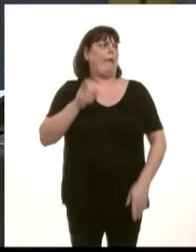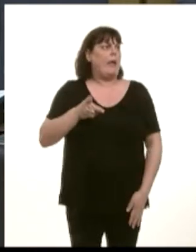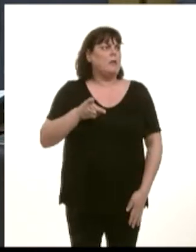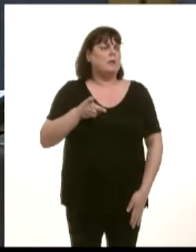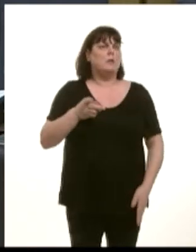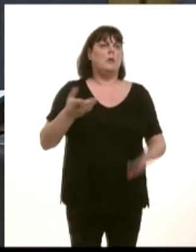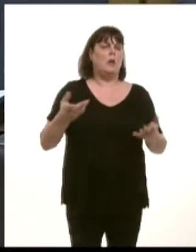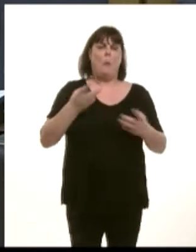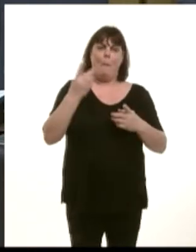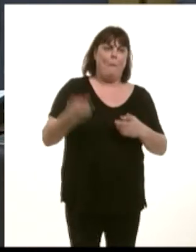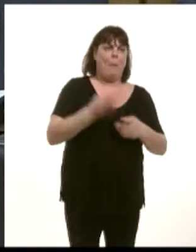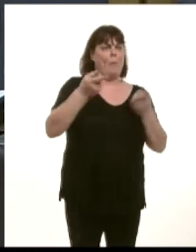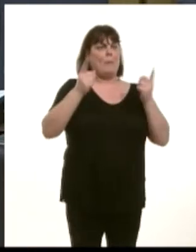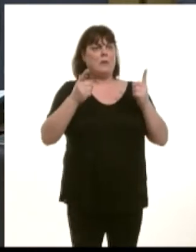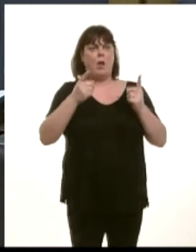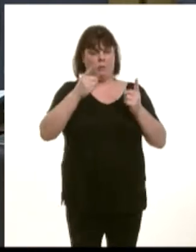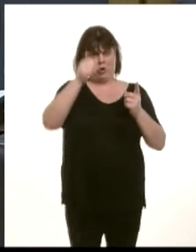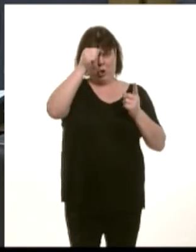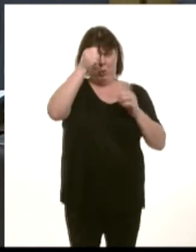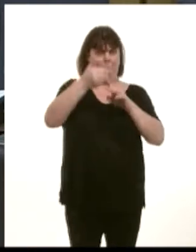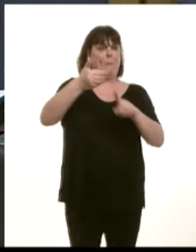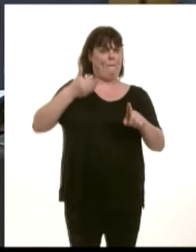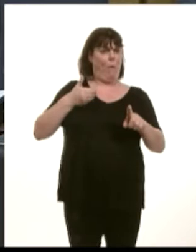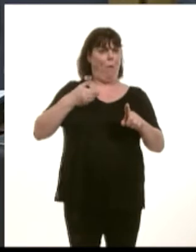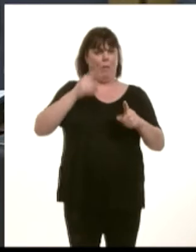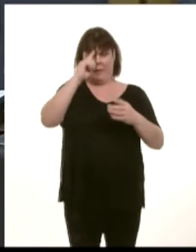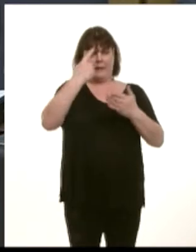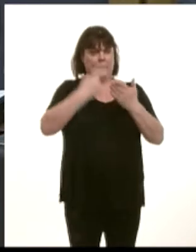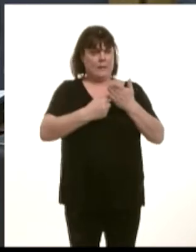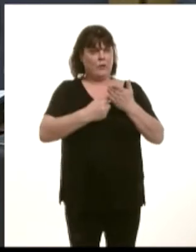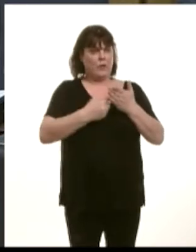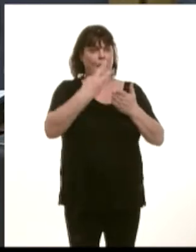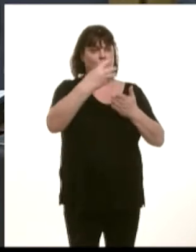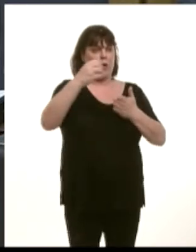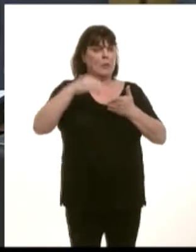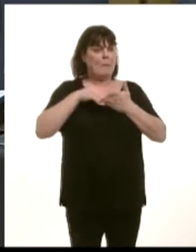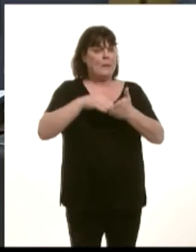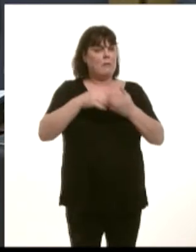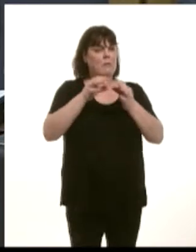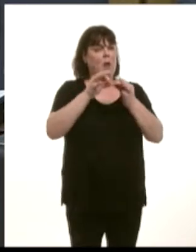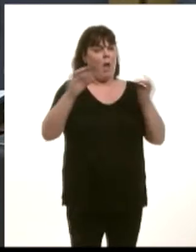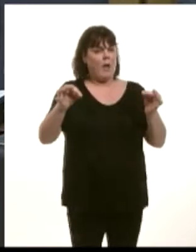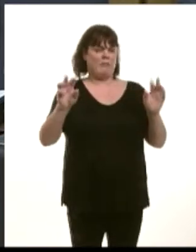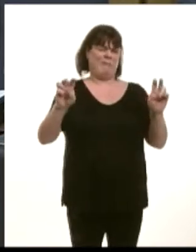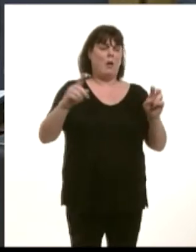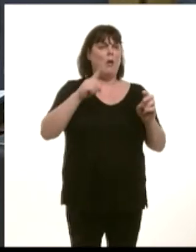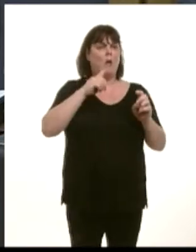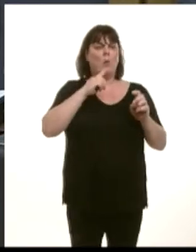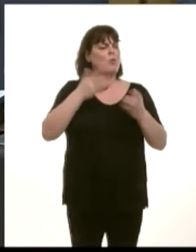Both Ministers had adequate warning that the decision on the 400m line was an arbitrary decision and an unfair decision.